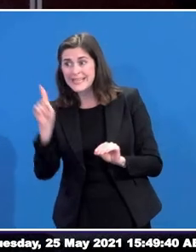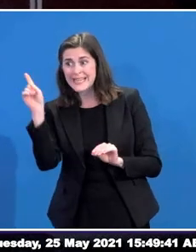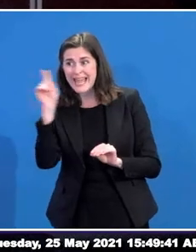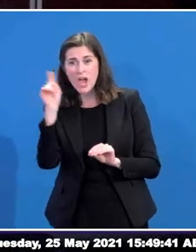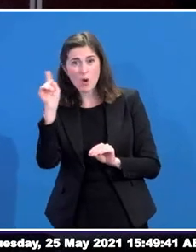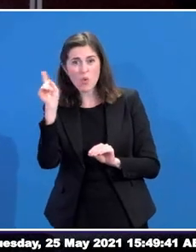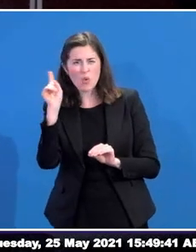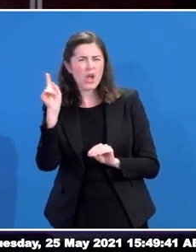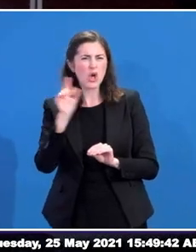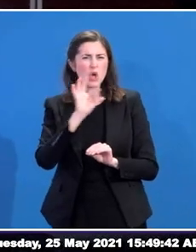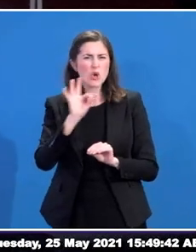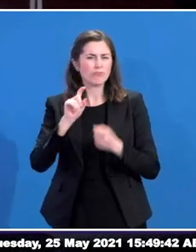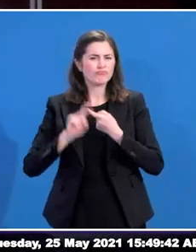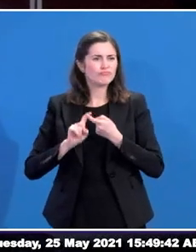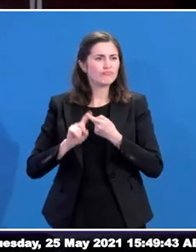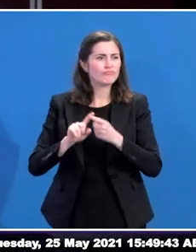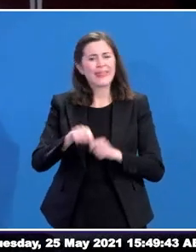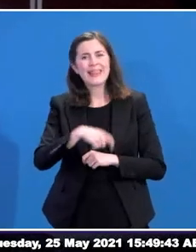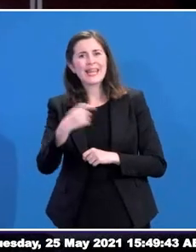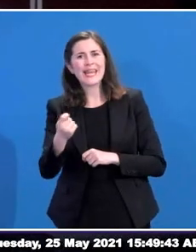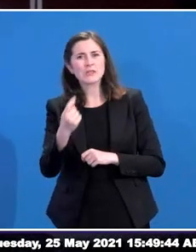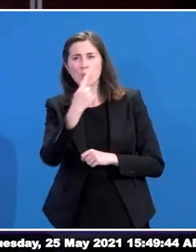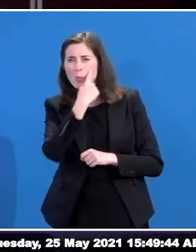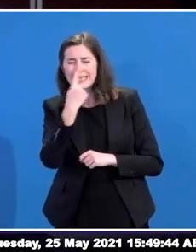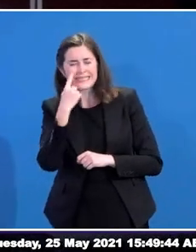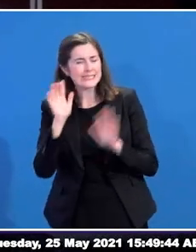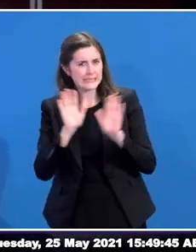and deal with any more witnesses and resume at 10 o'clock tomorrow.